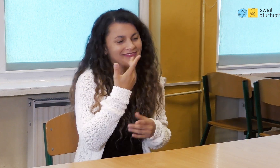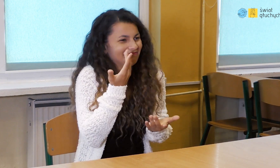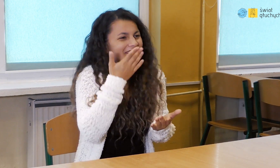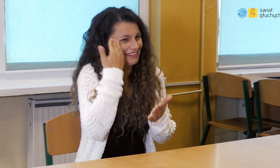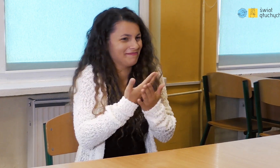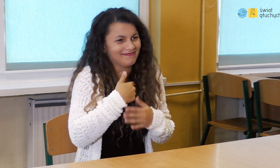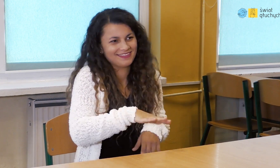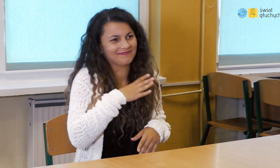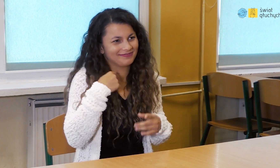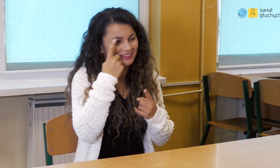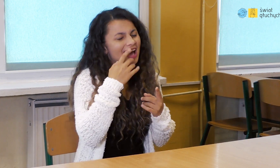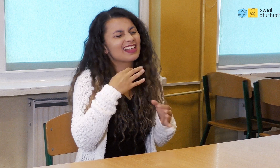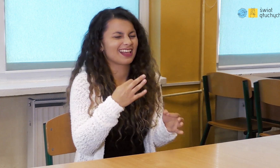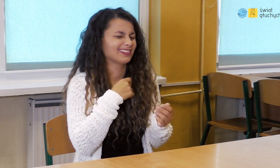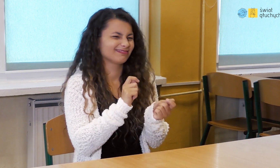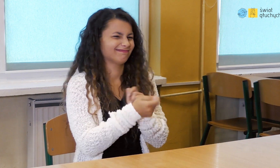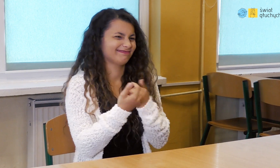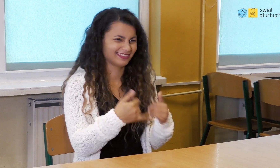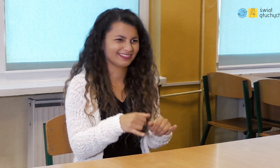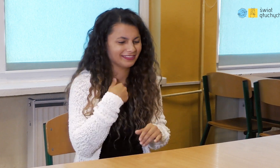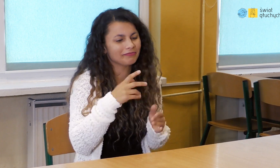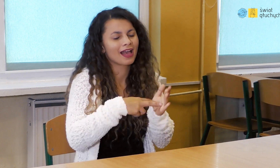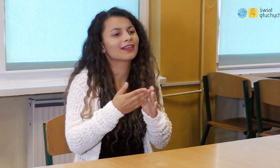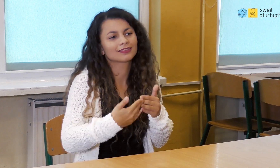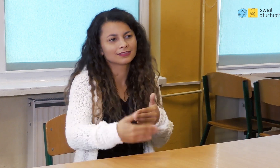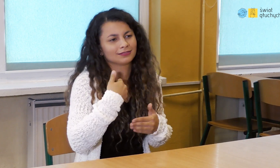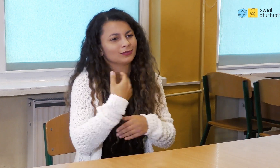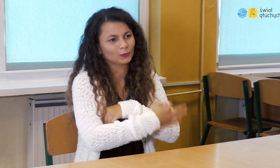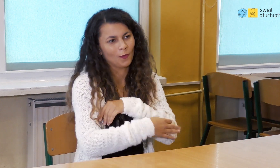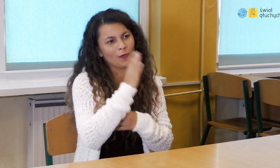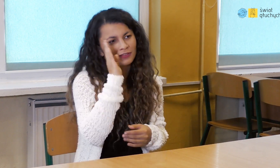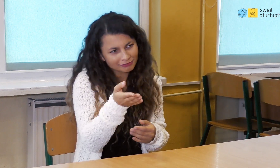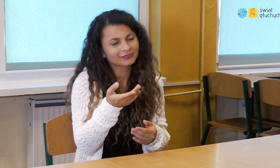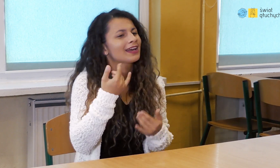I don't even know why I had those dreams when I was little. Now, my dream is to finish college.